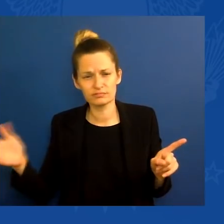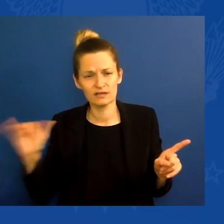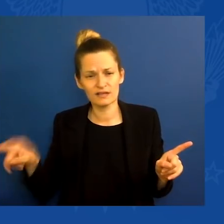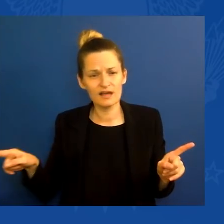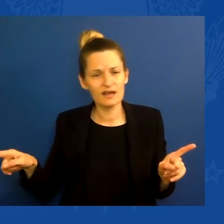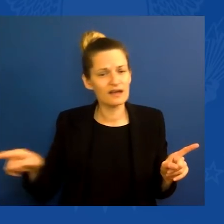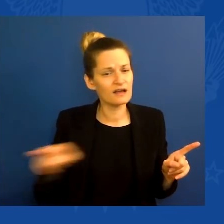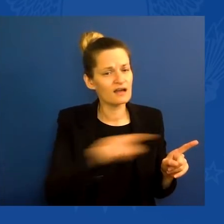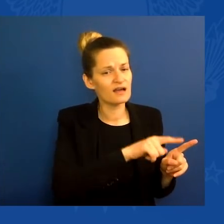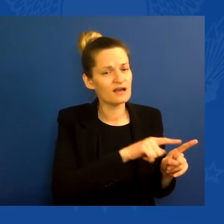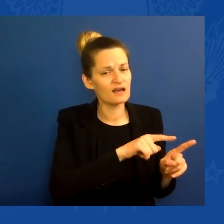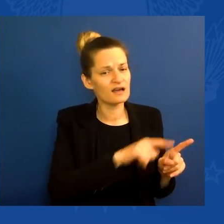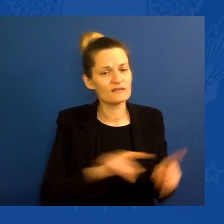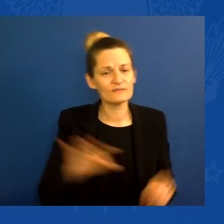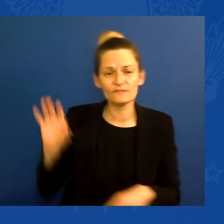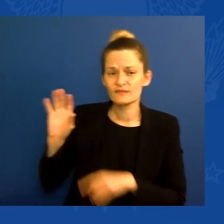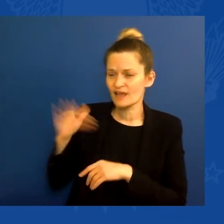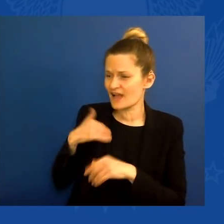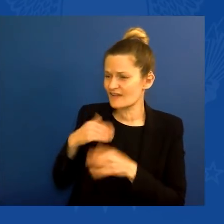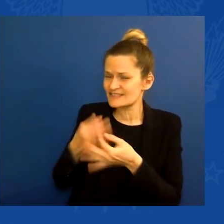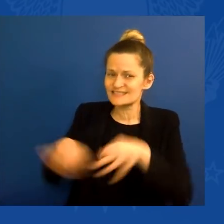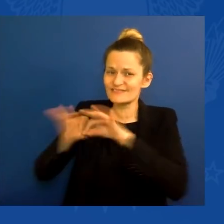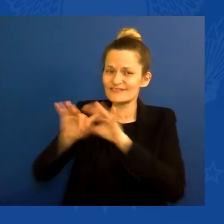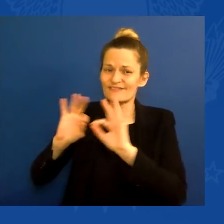who also look at that empty chair at the kitchen table.